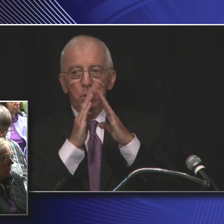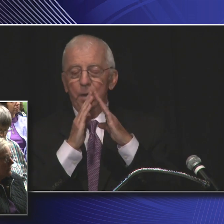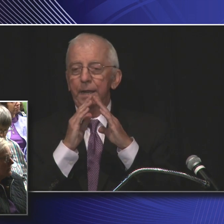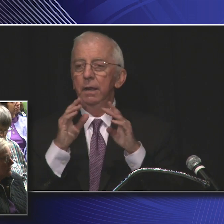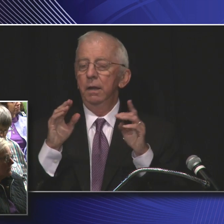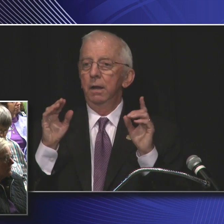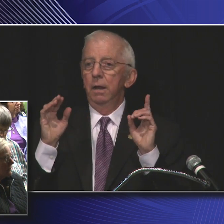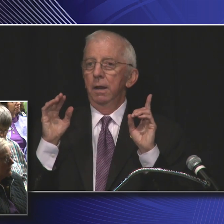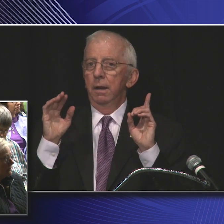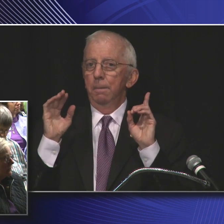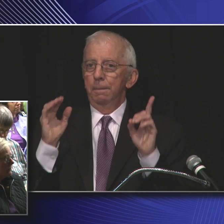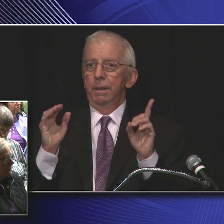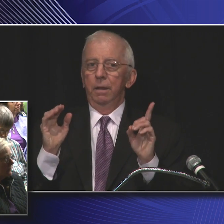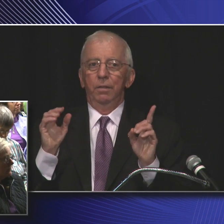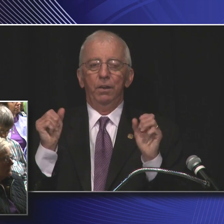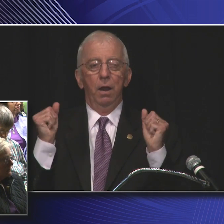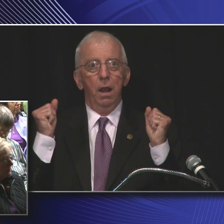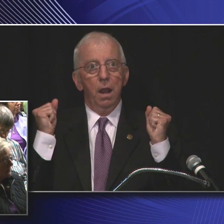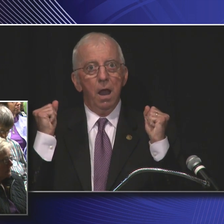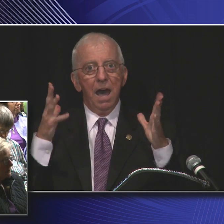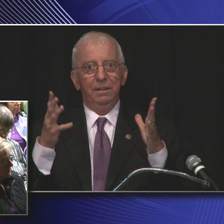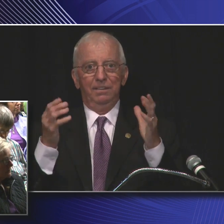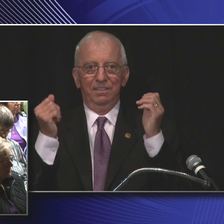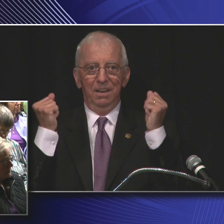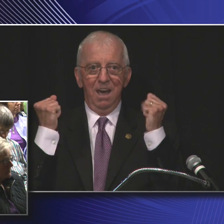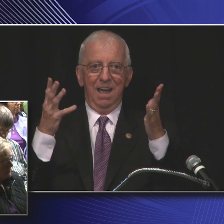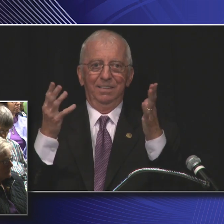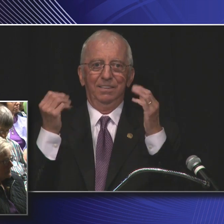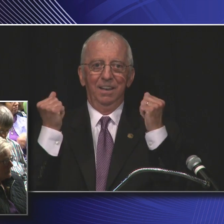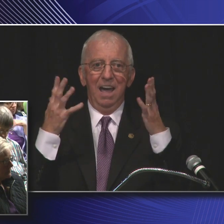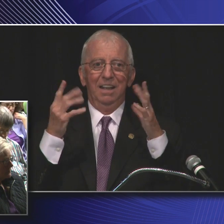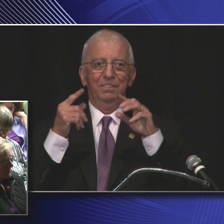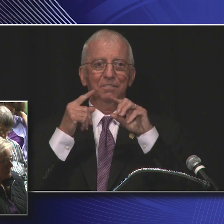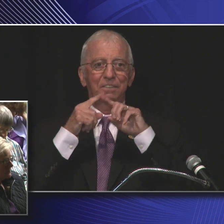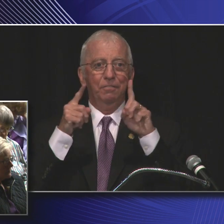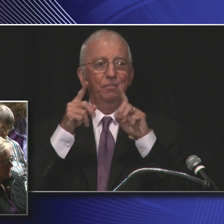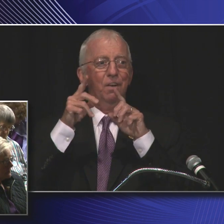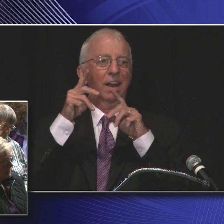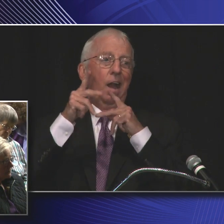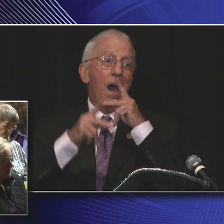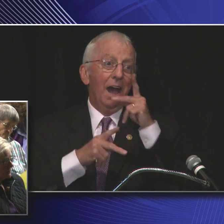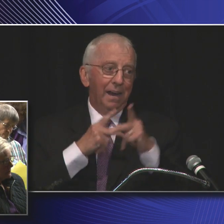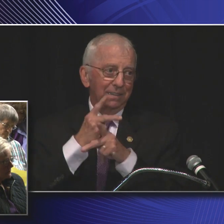There are lots and lots and lots of different kinds